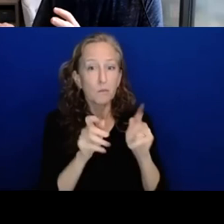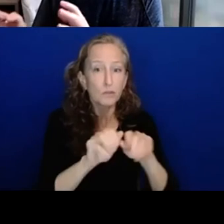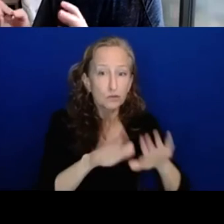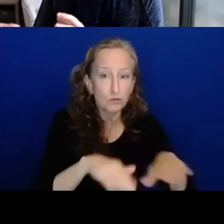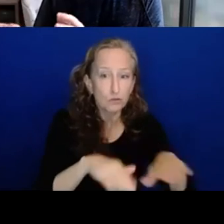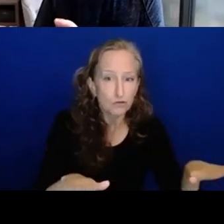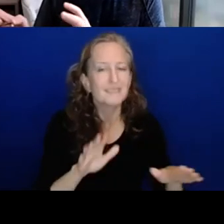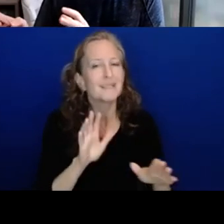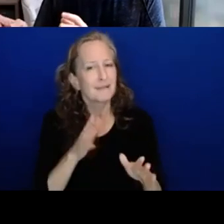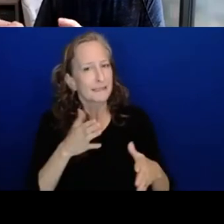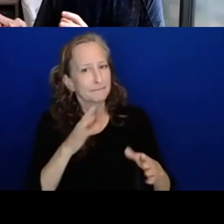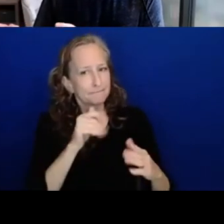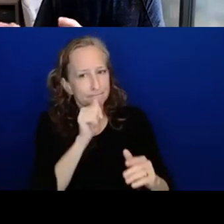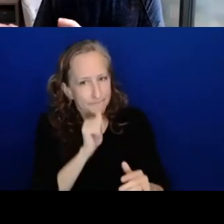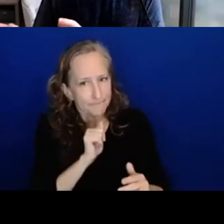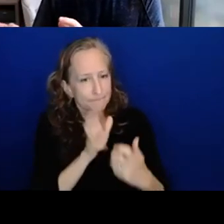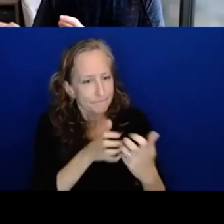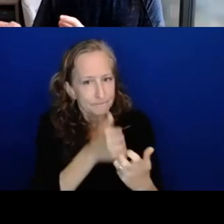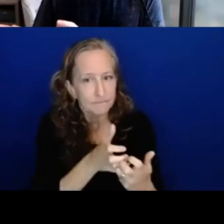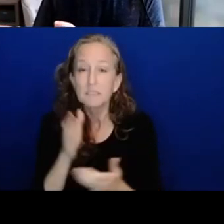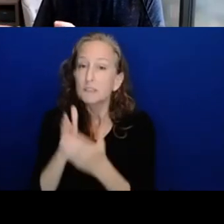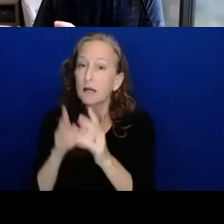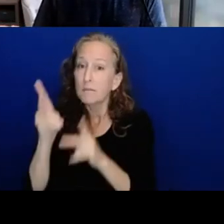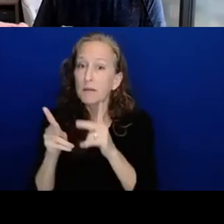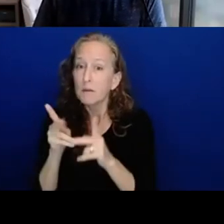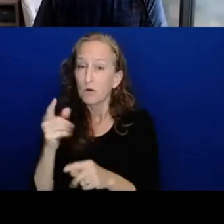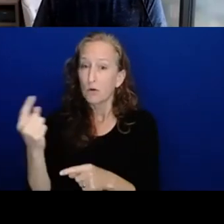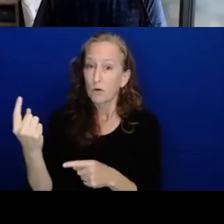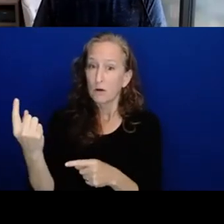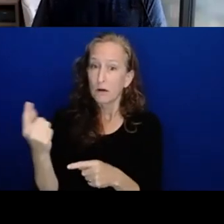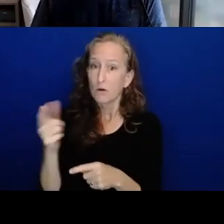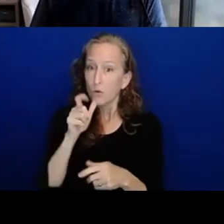and forgetting the people who are by themselves are going to sit there suffering from loneliness.